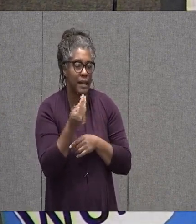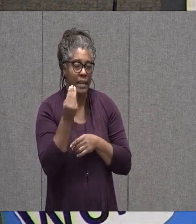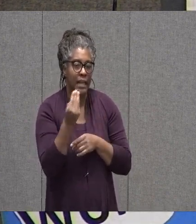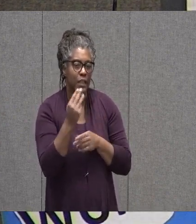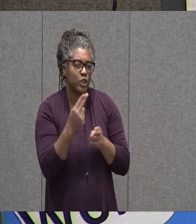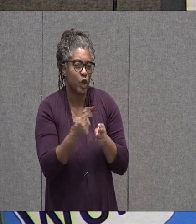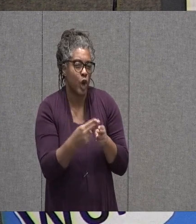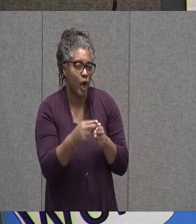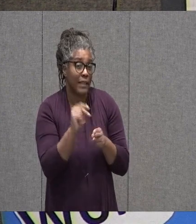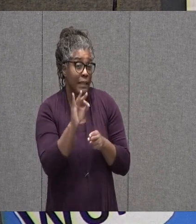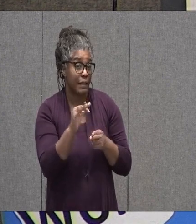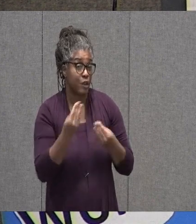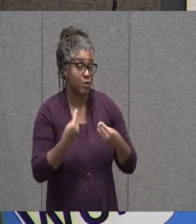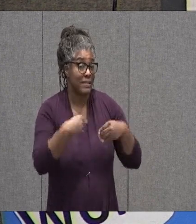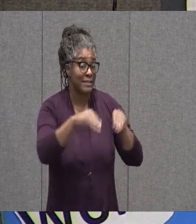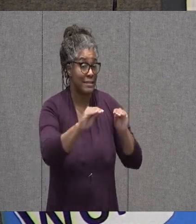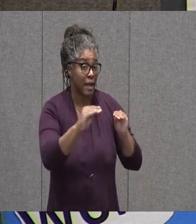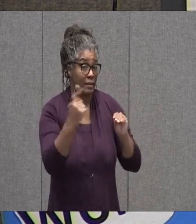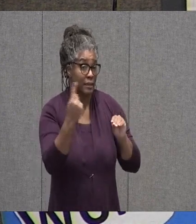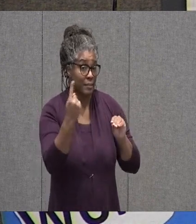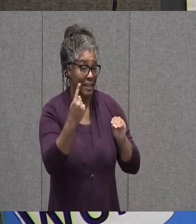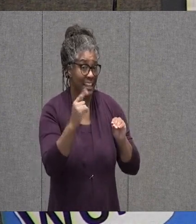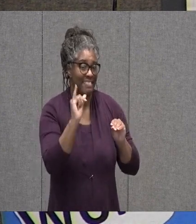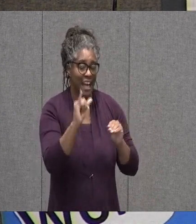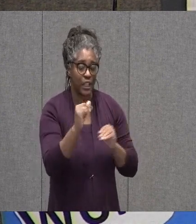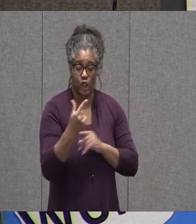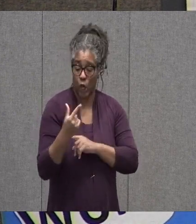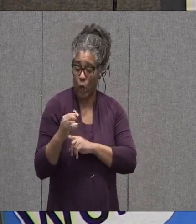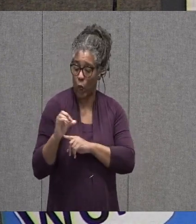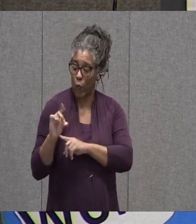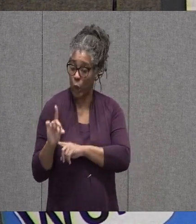Is that a good or a service? What do you think?